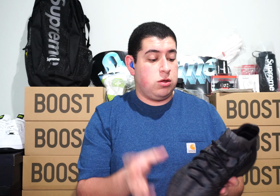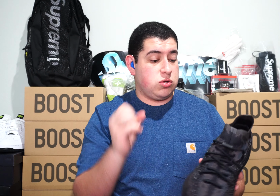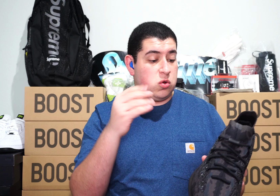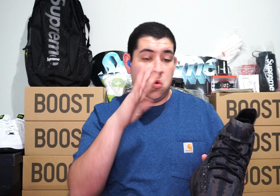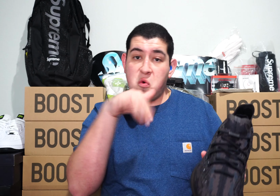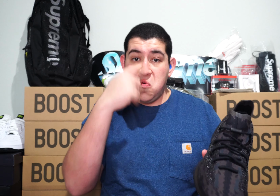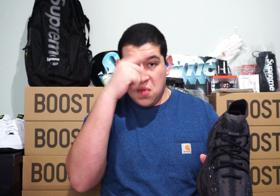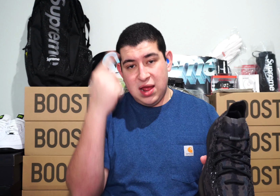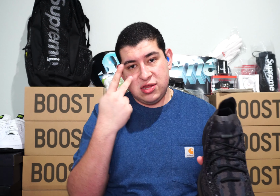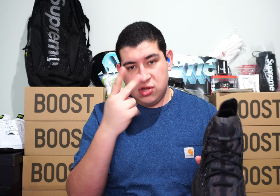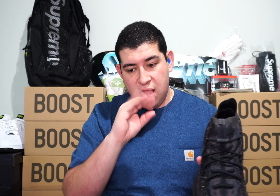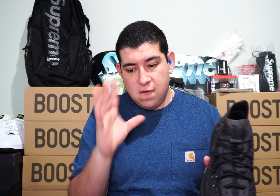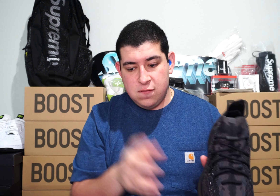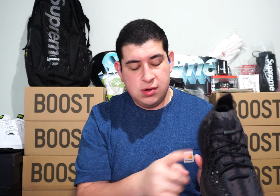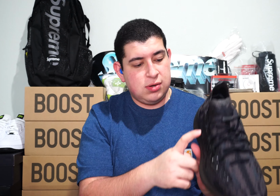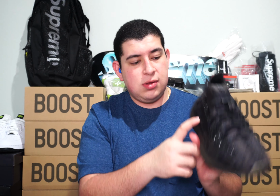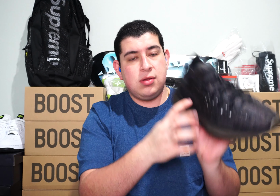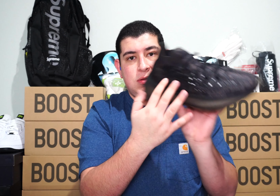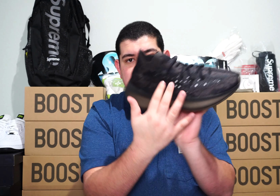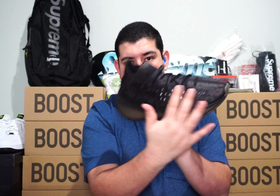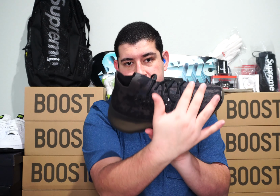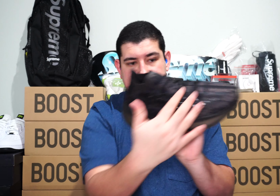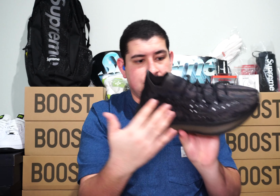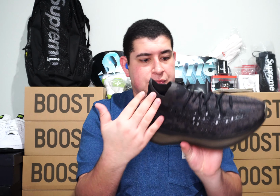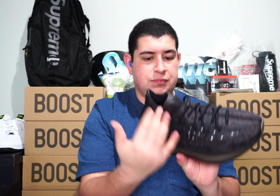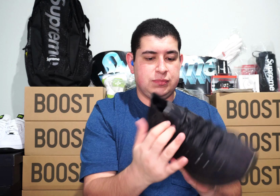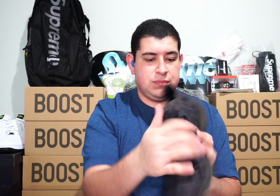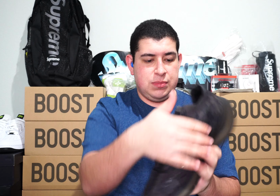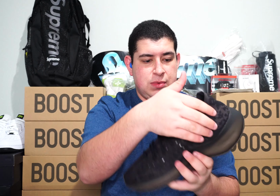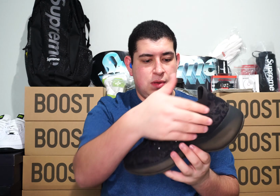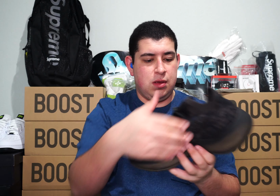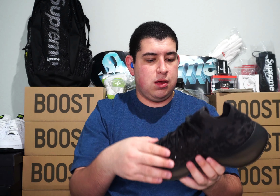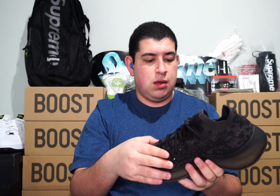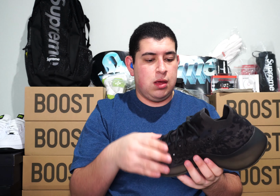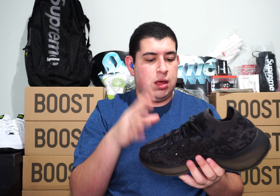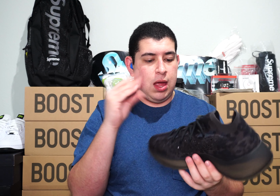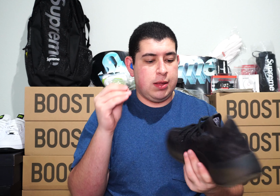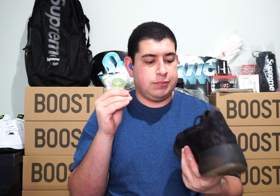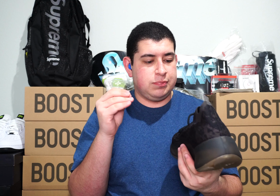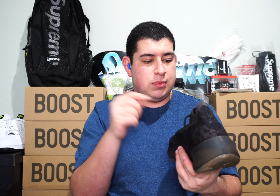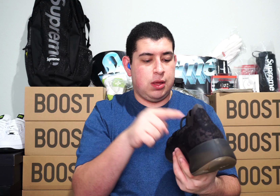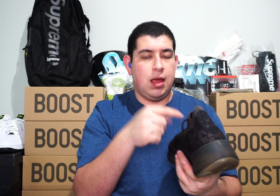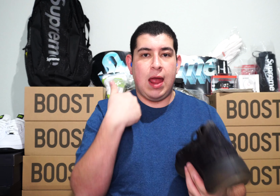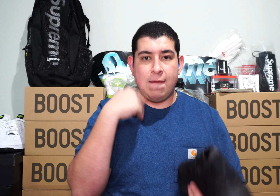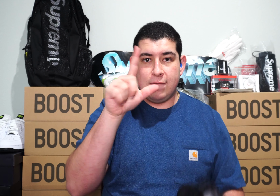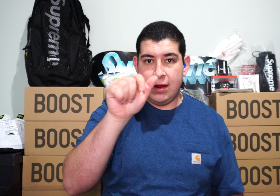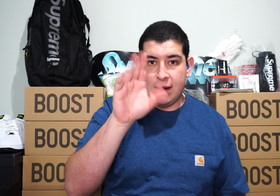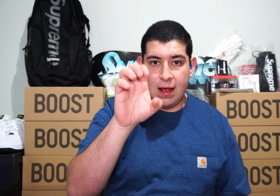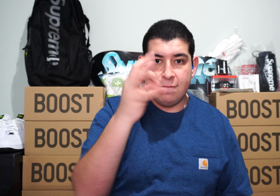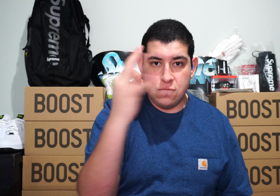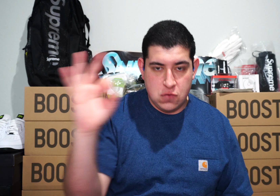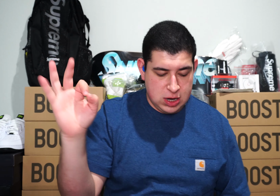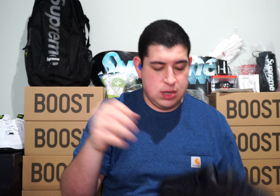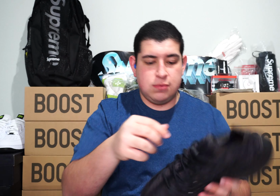Of course, you see here, the black whole around it. It comes with a lace-free.